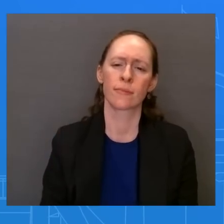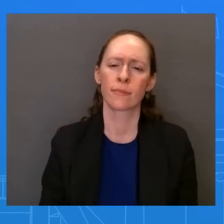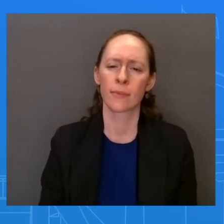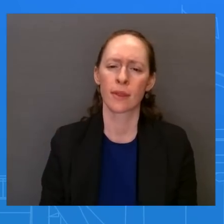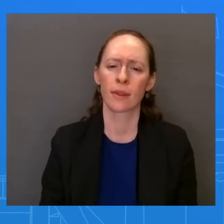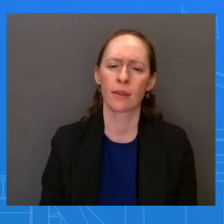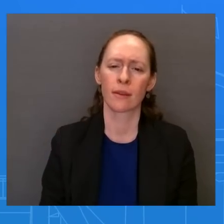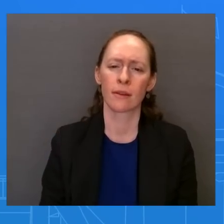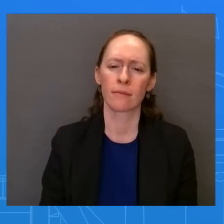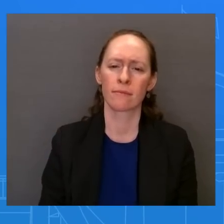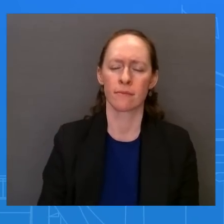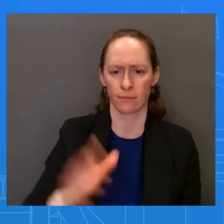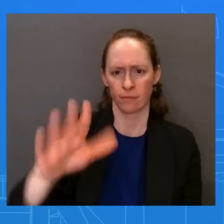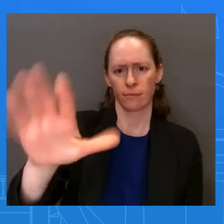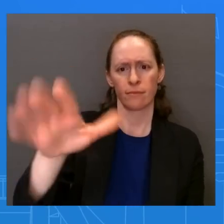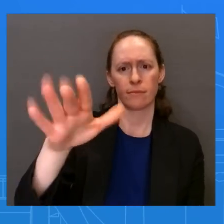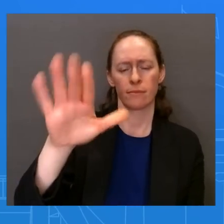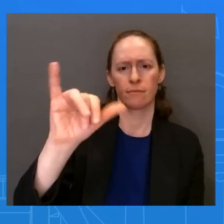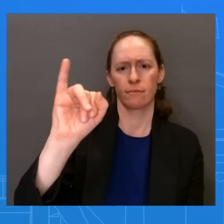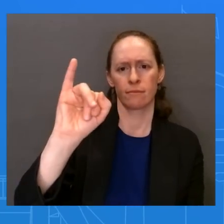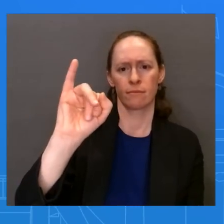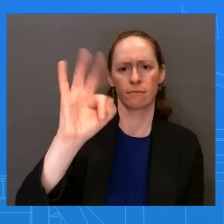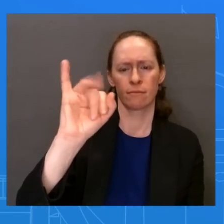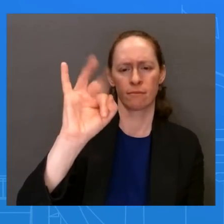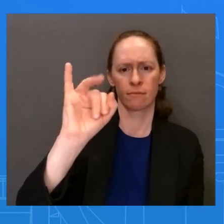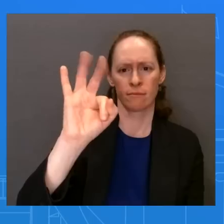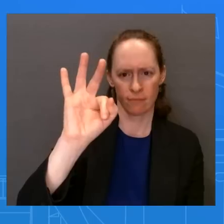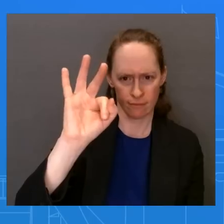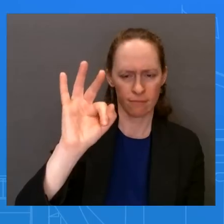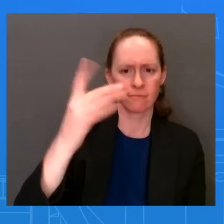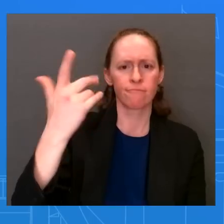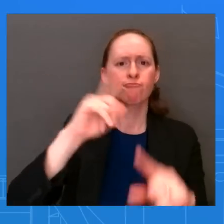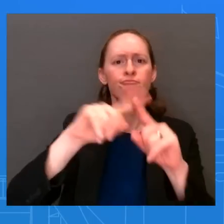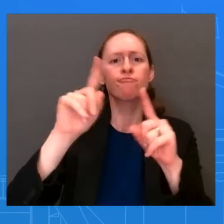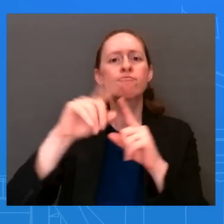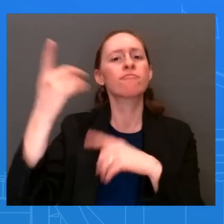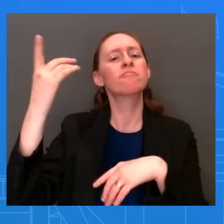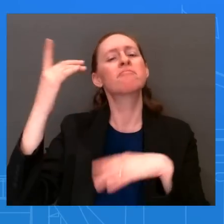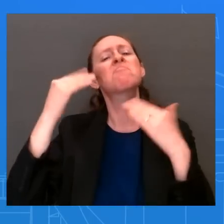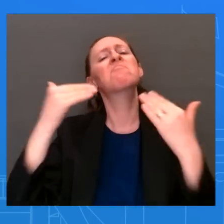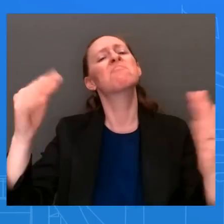on other matters between now and when Secretary Yellen